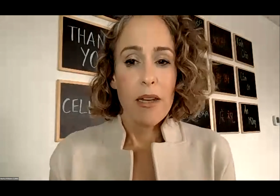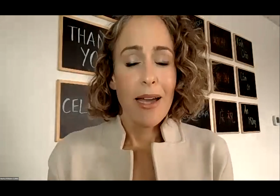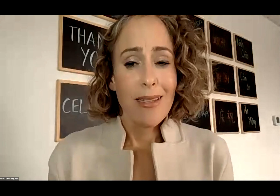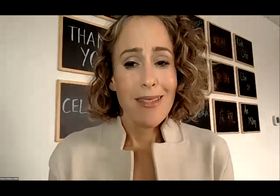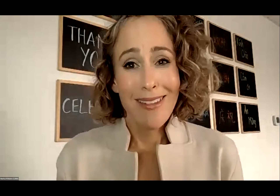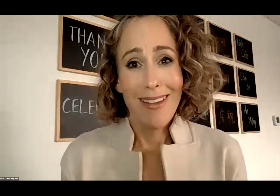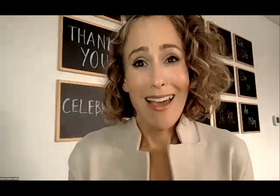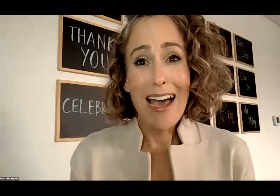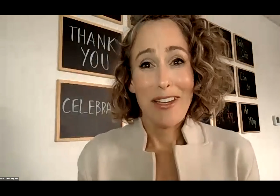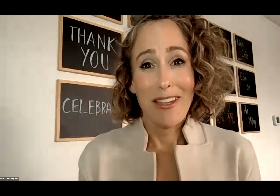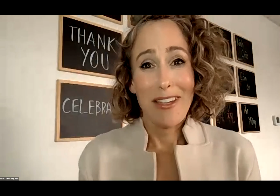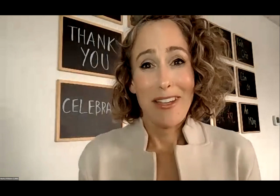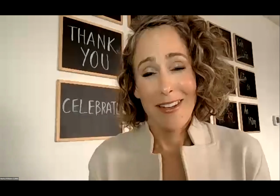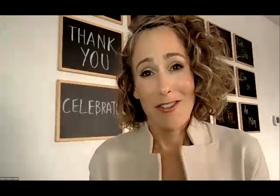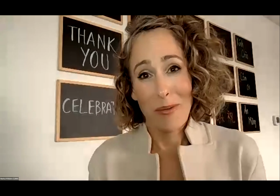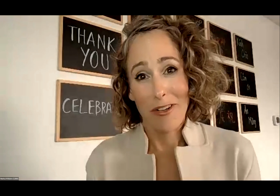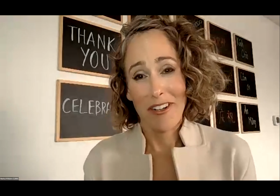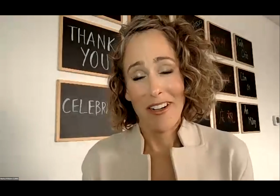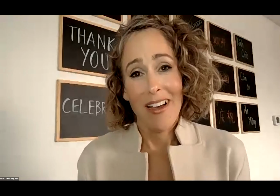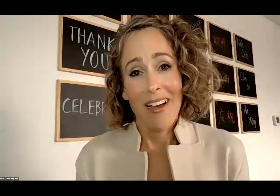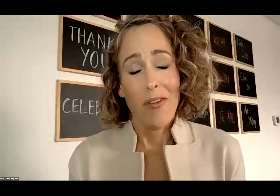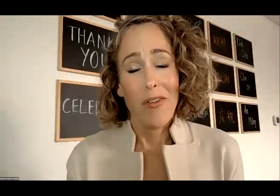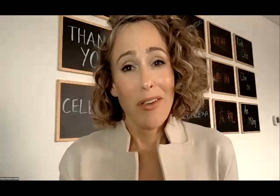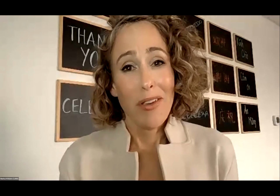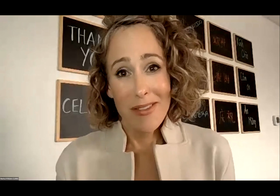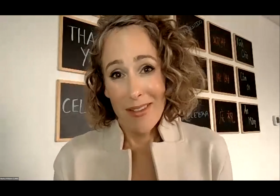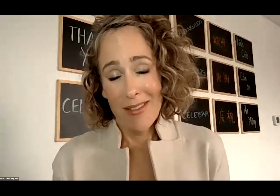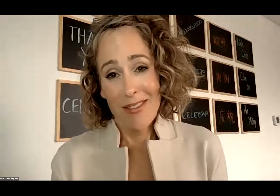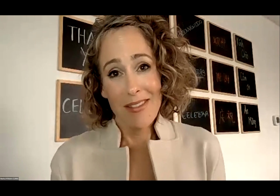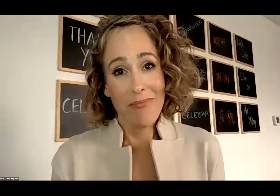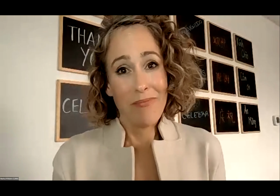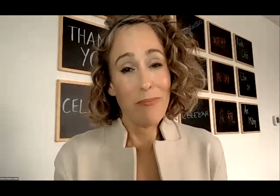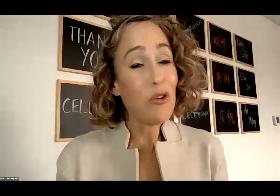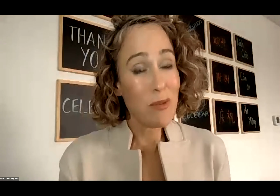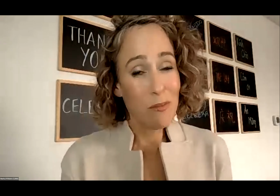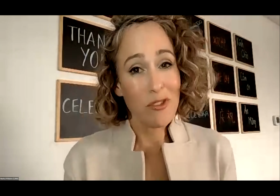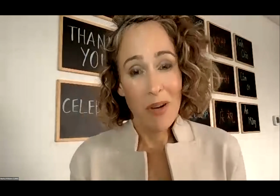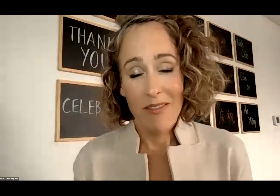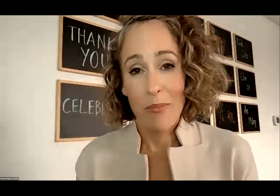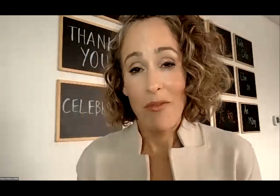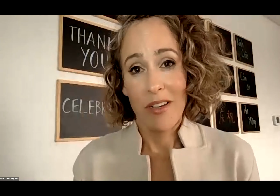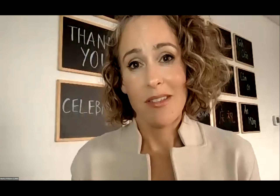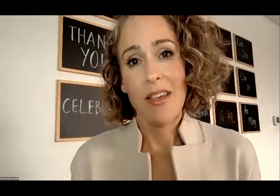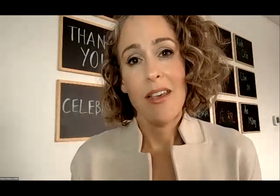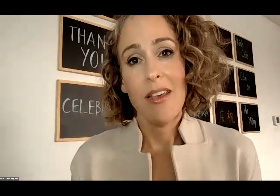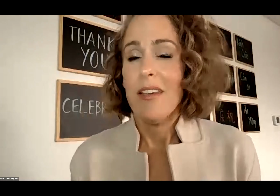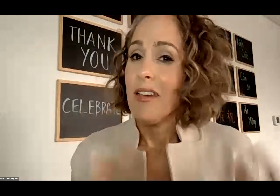And ideally having an on-site interpreter is most people's preference,